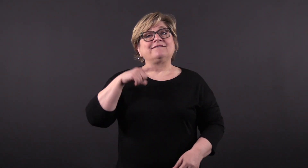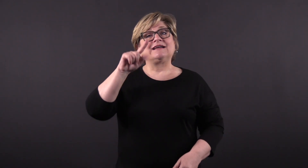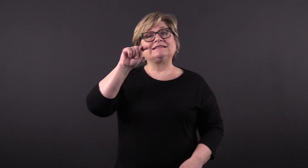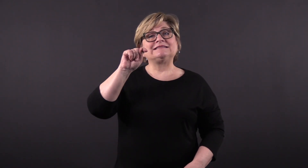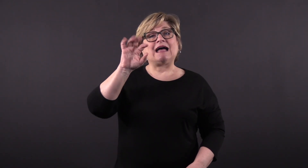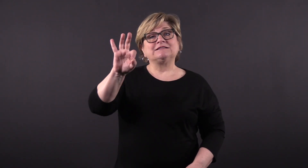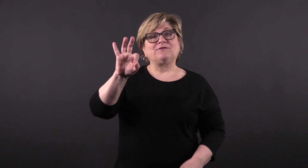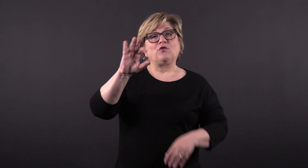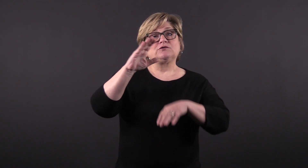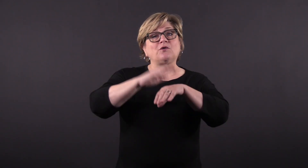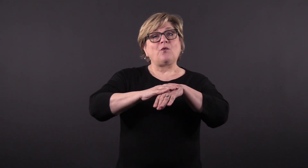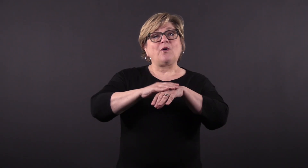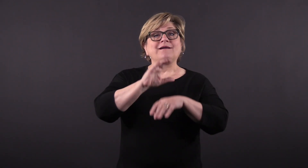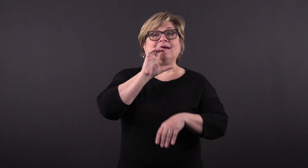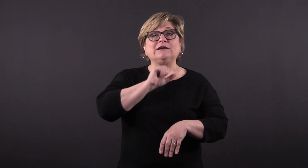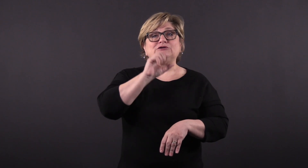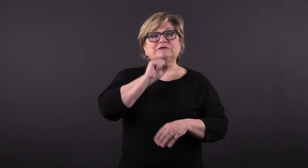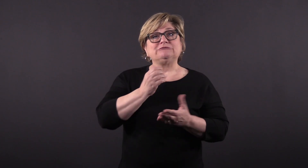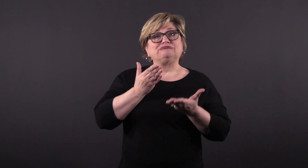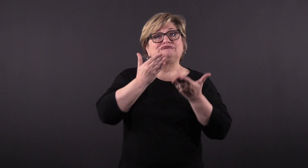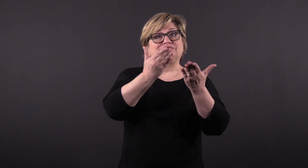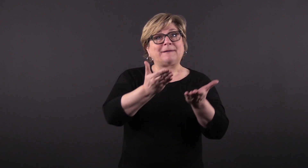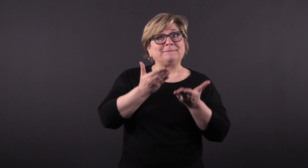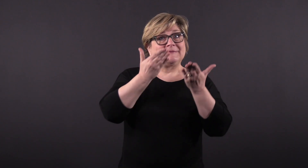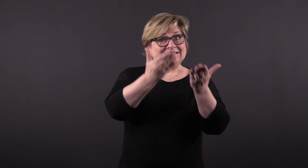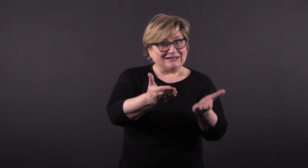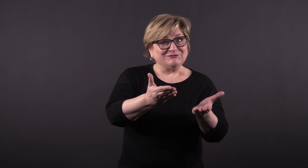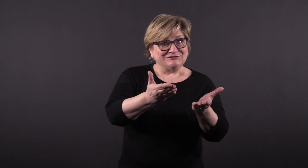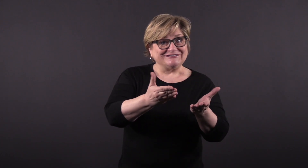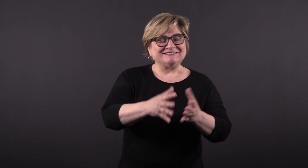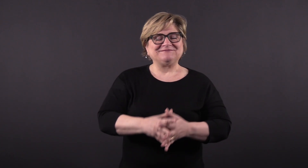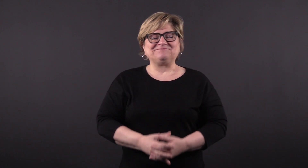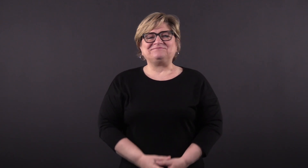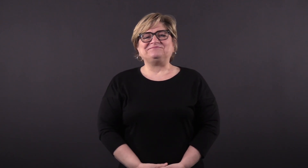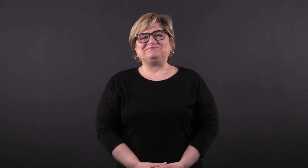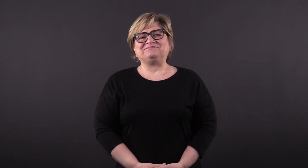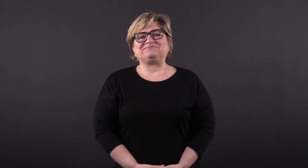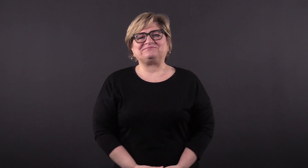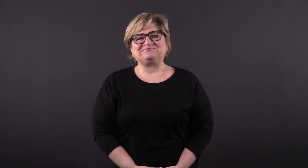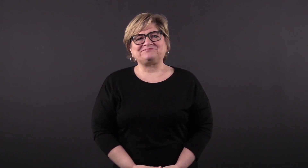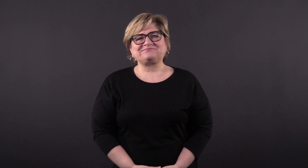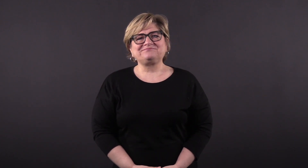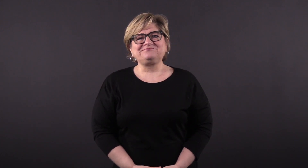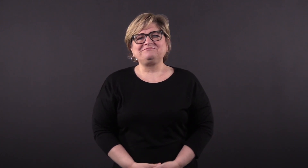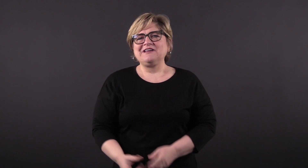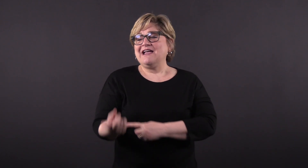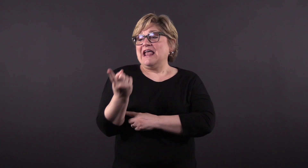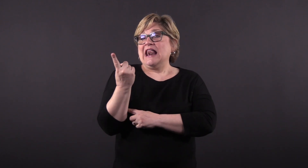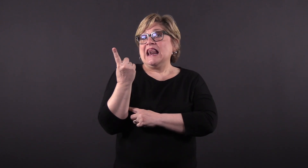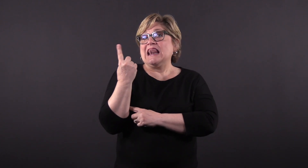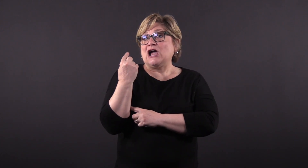Legislative Task Force on Aging recommendations